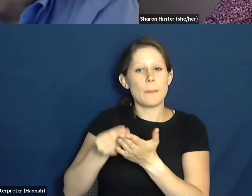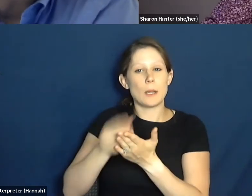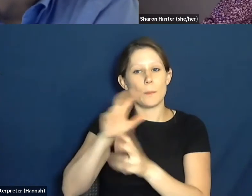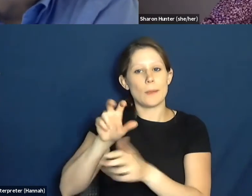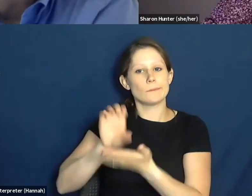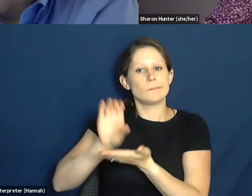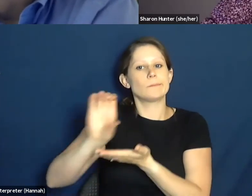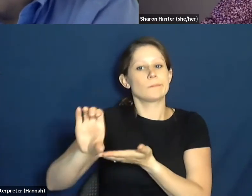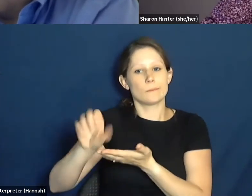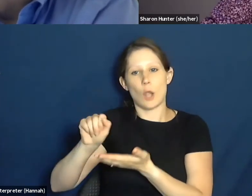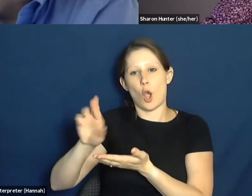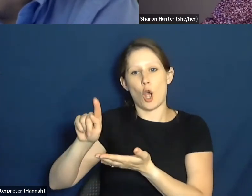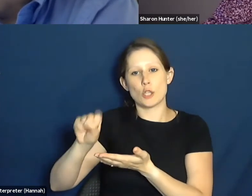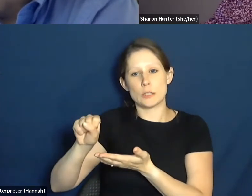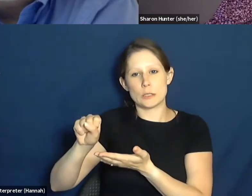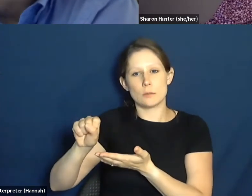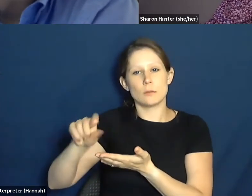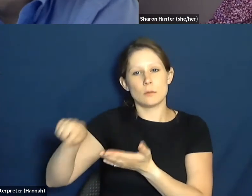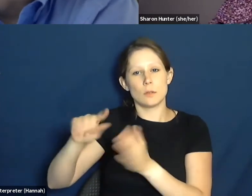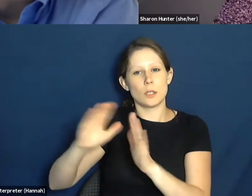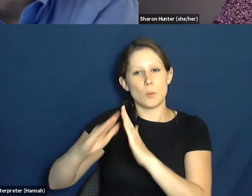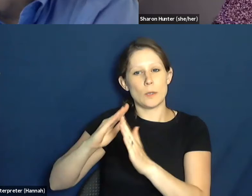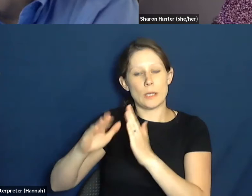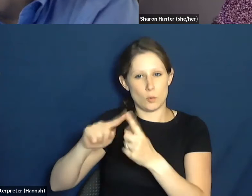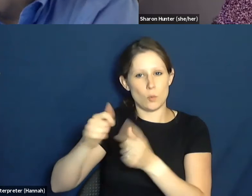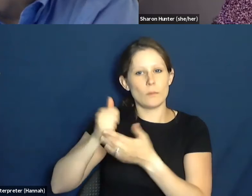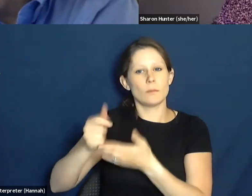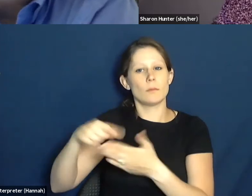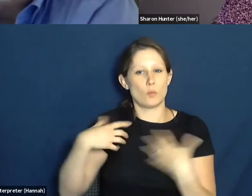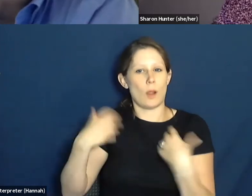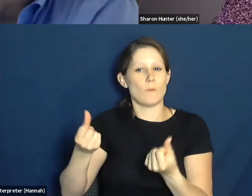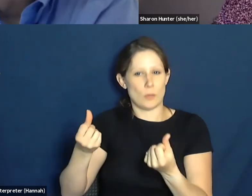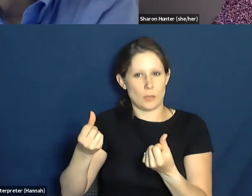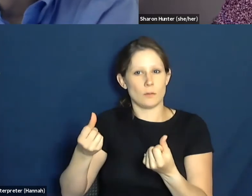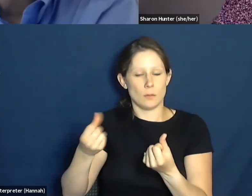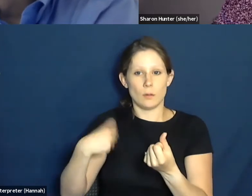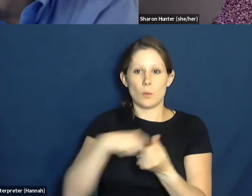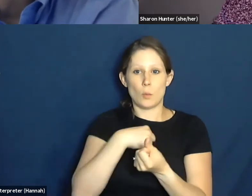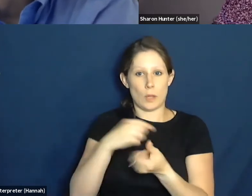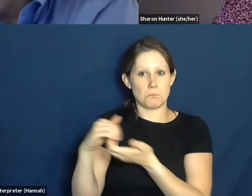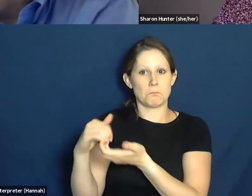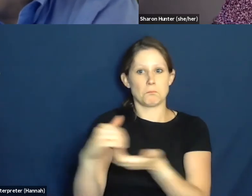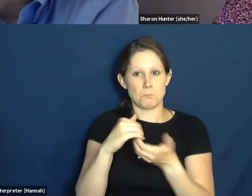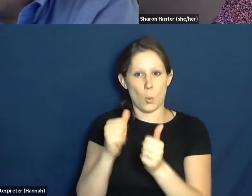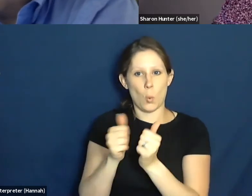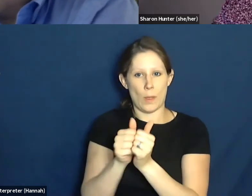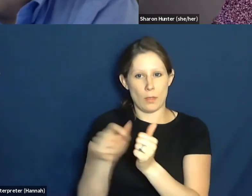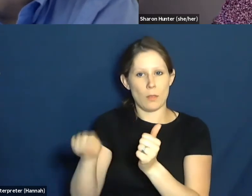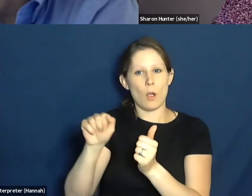arts recover and advocate for that, work together with your local arts council so you can get those